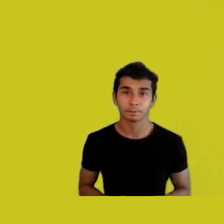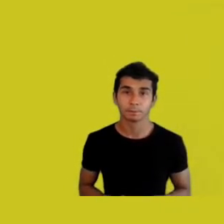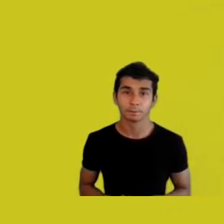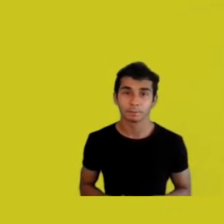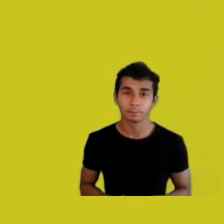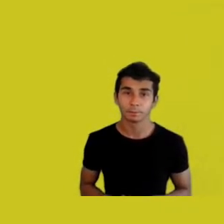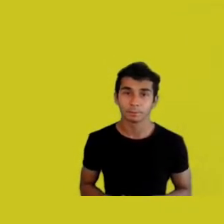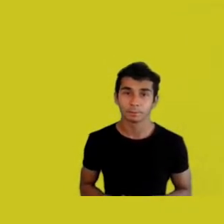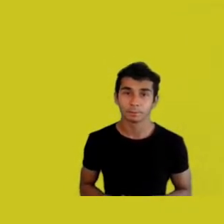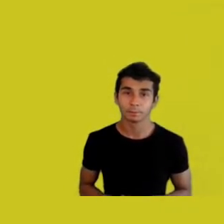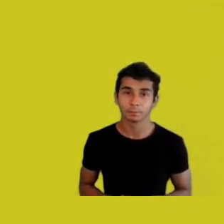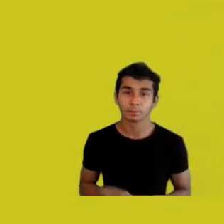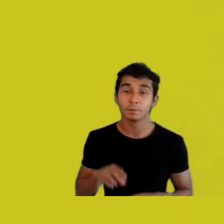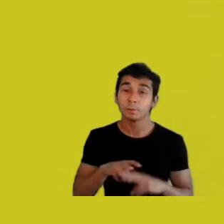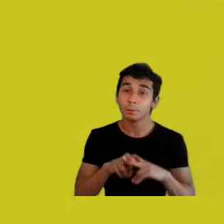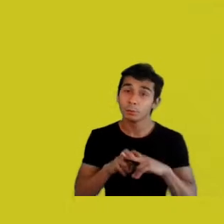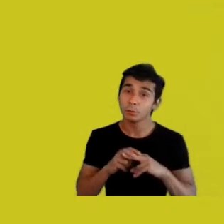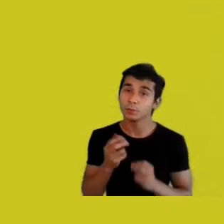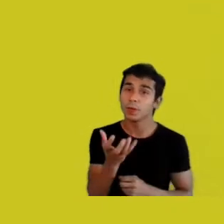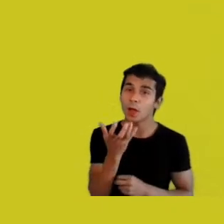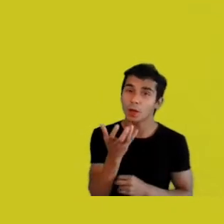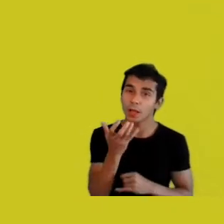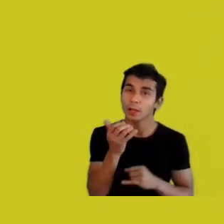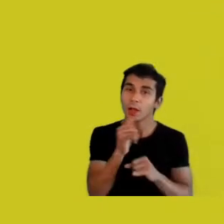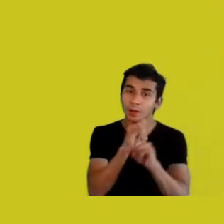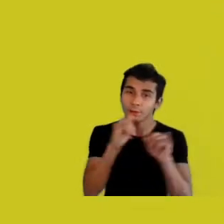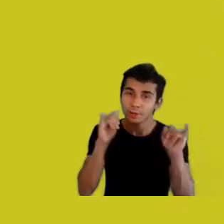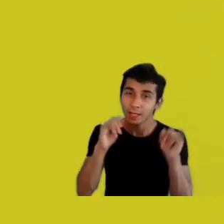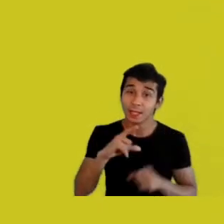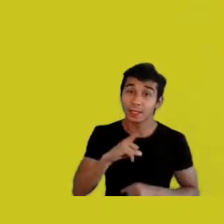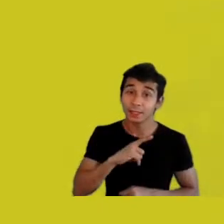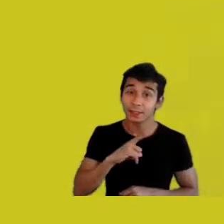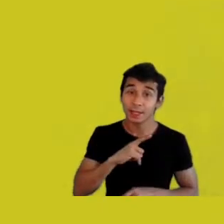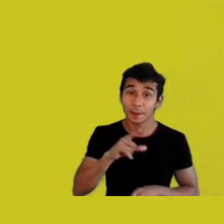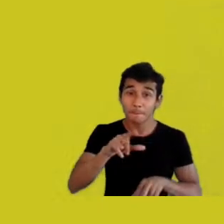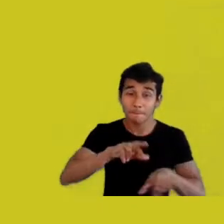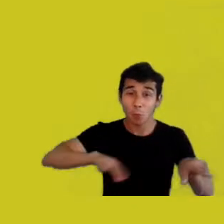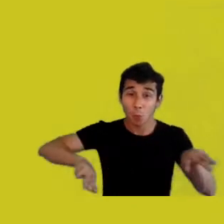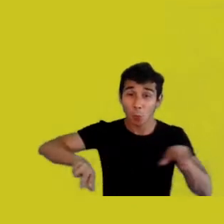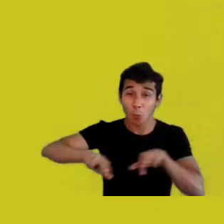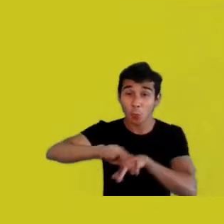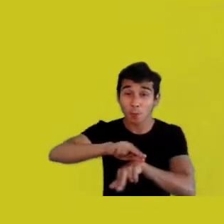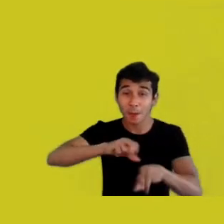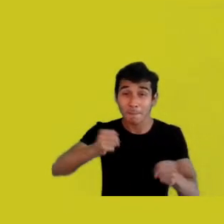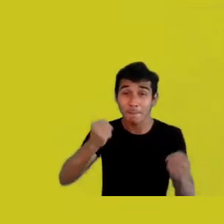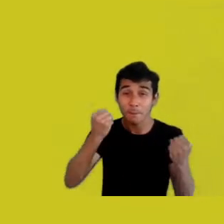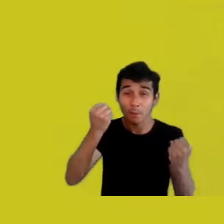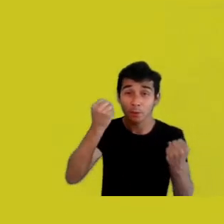of a so powerful and so disconcerting multiplicity with which the Marubo,